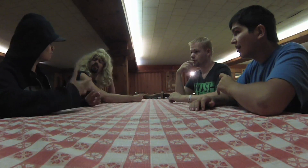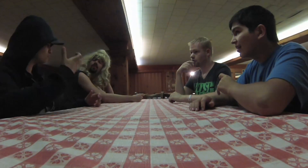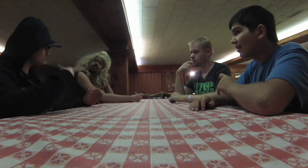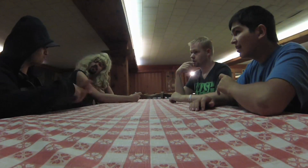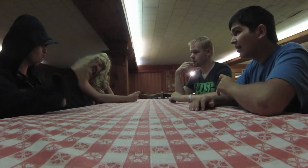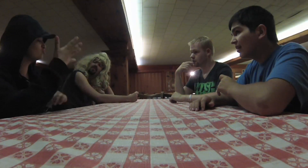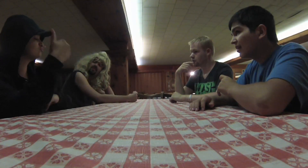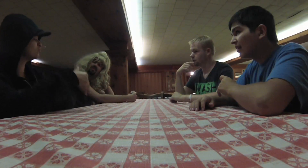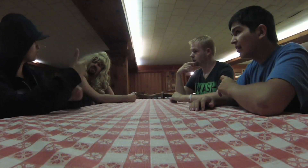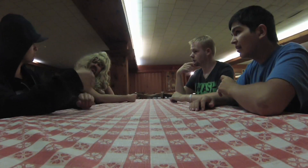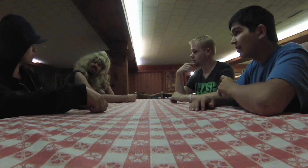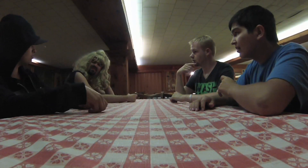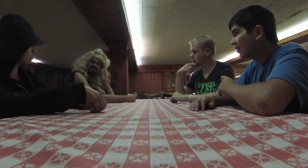Want to go into the woods tonight?